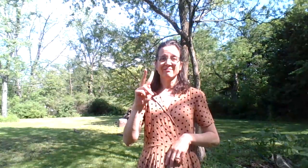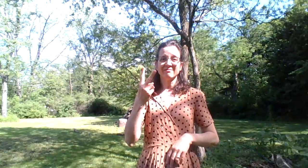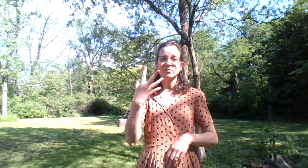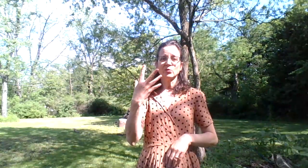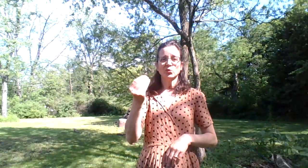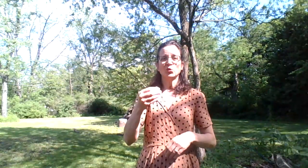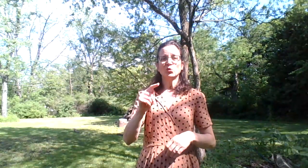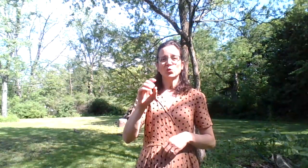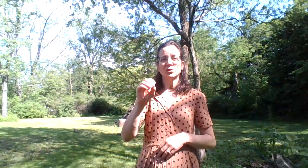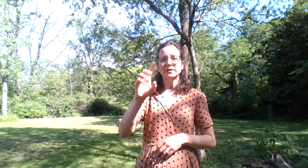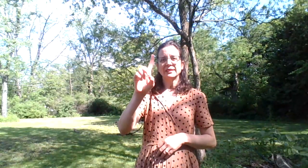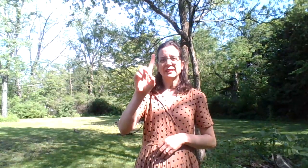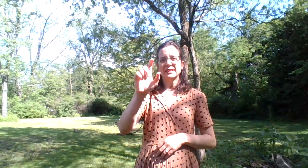and Davianna Daniels.